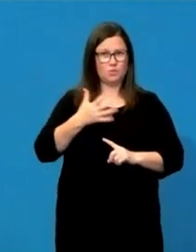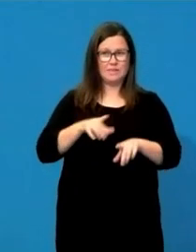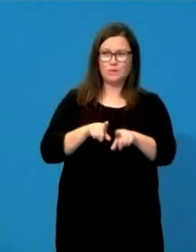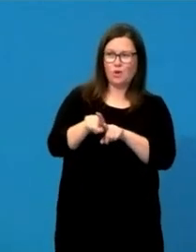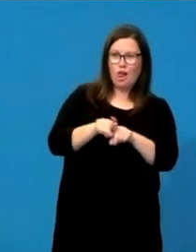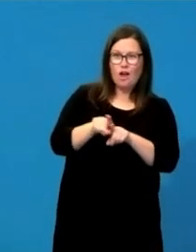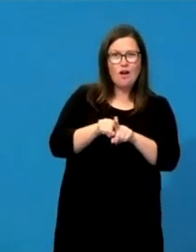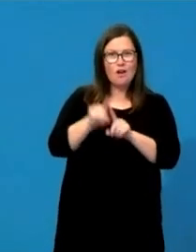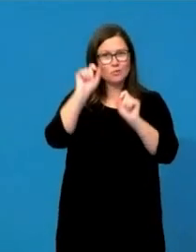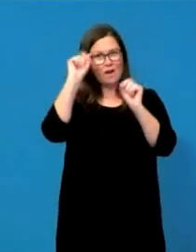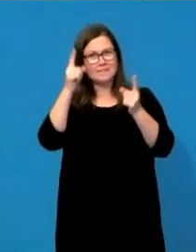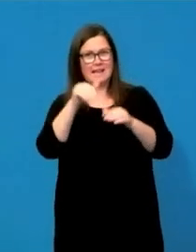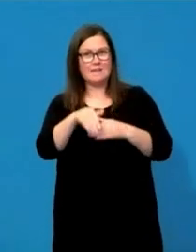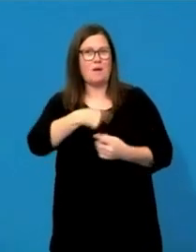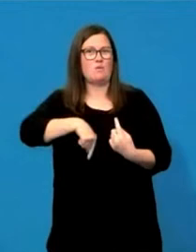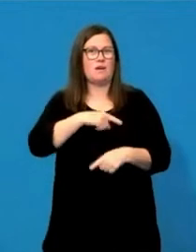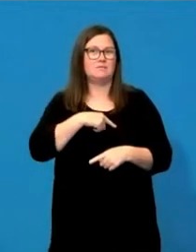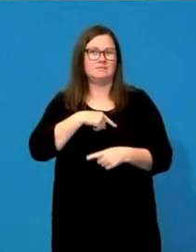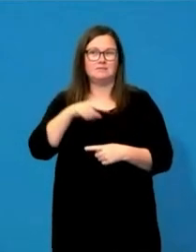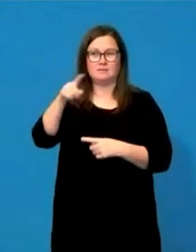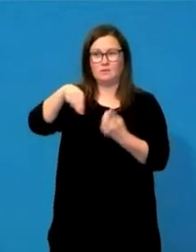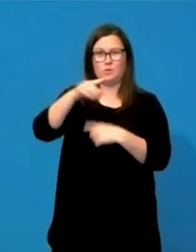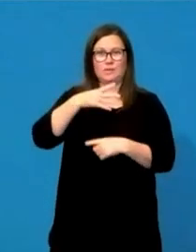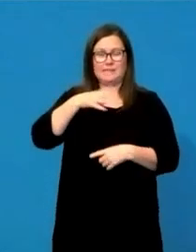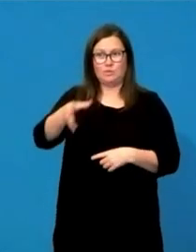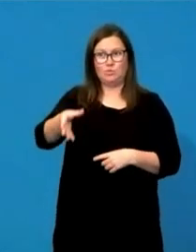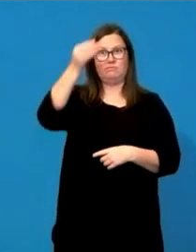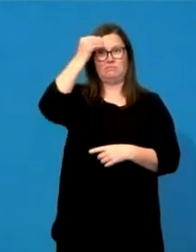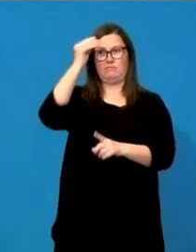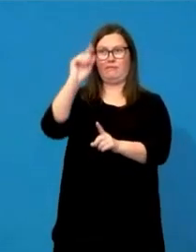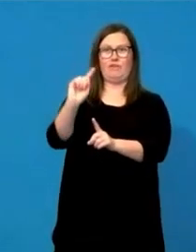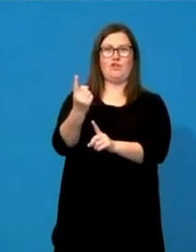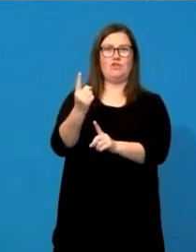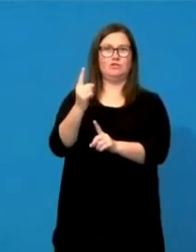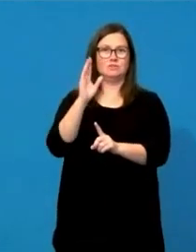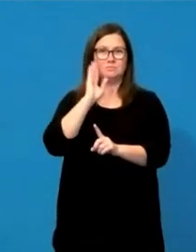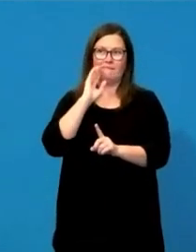So, you have to educate yourself first before you can, you know, understand another